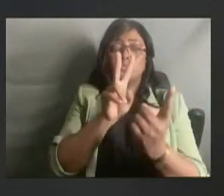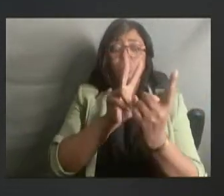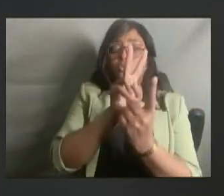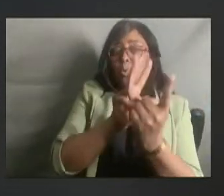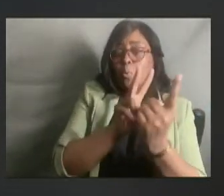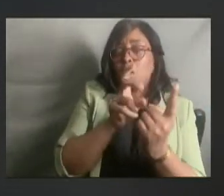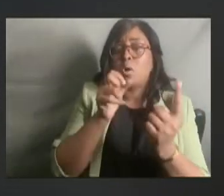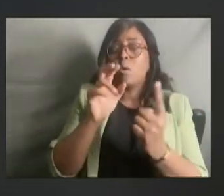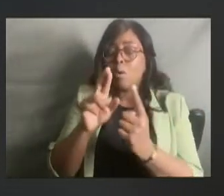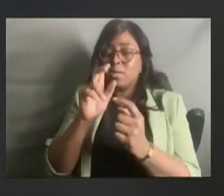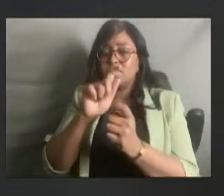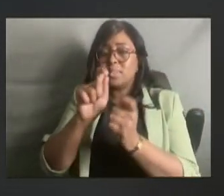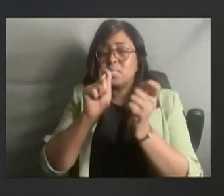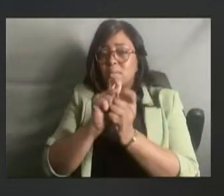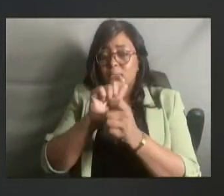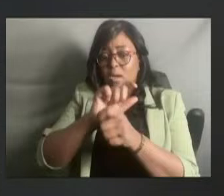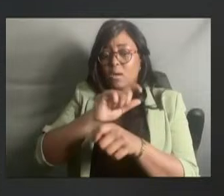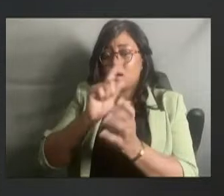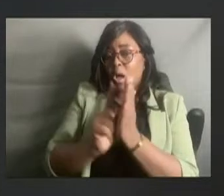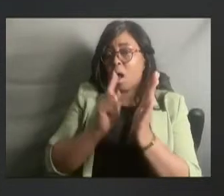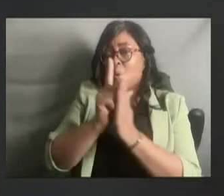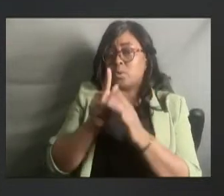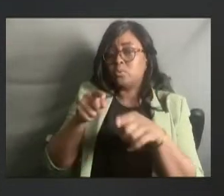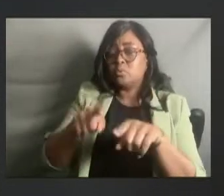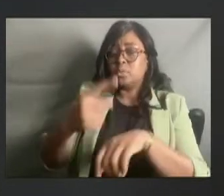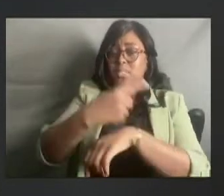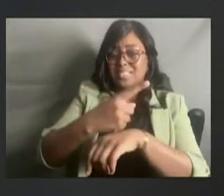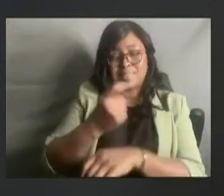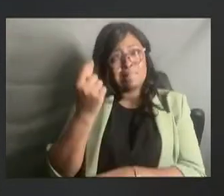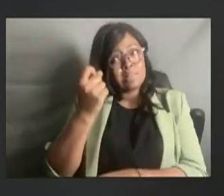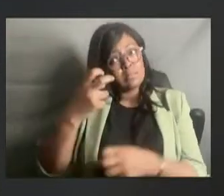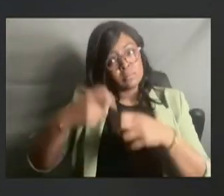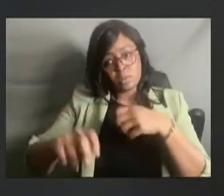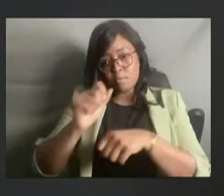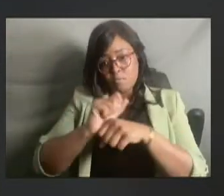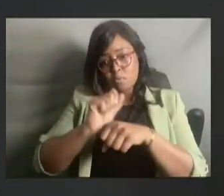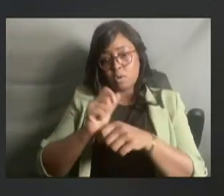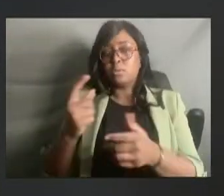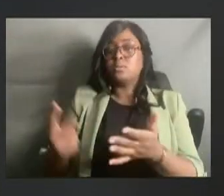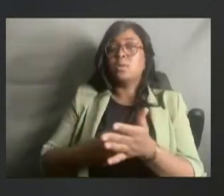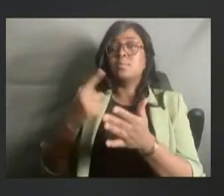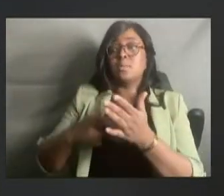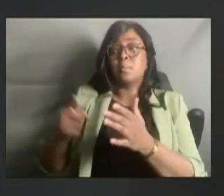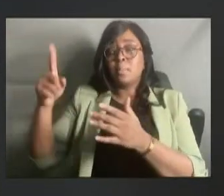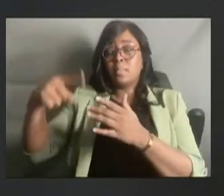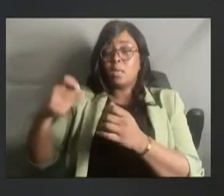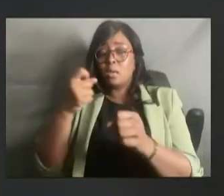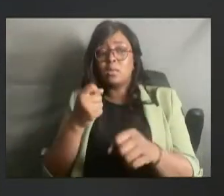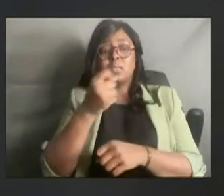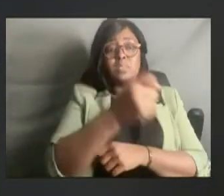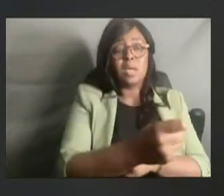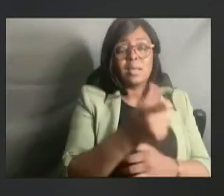either on a one on one, a two on one, or for a set amount of